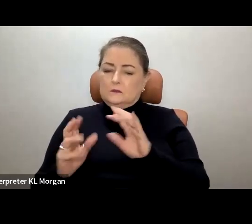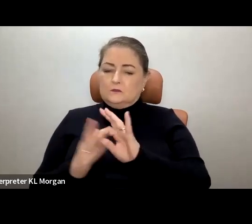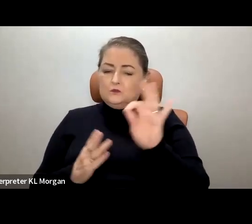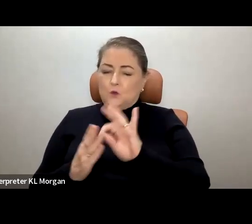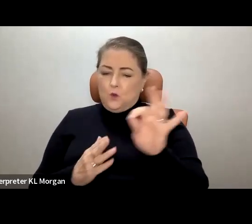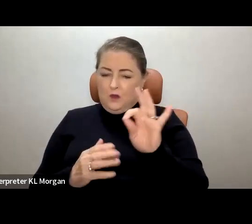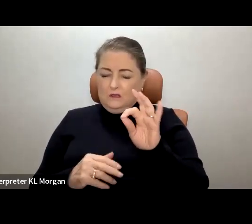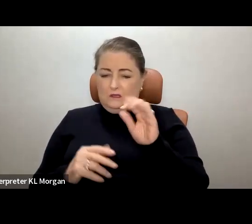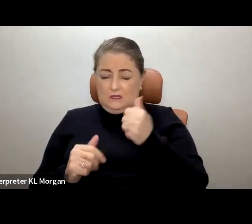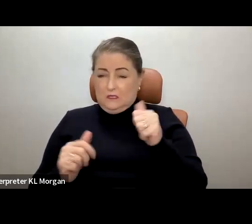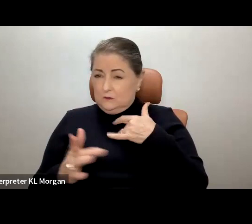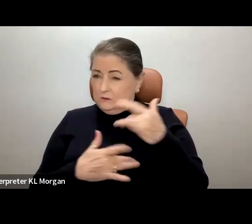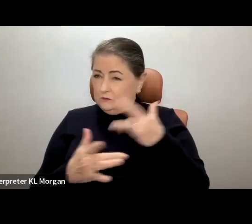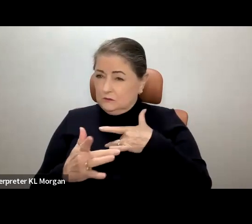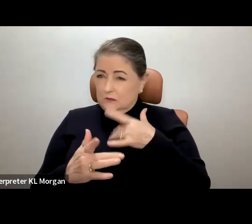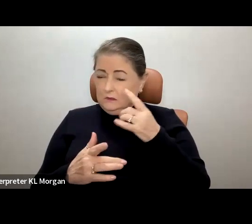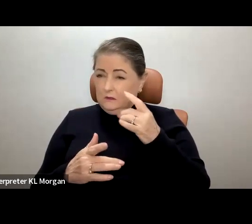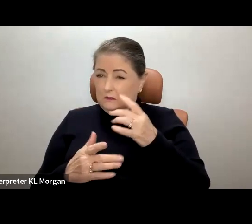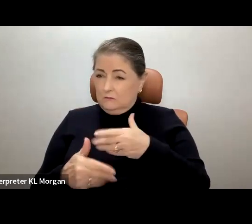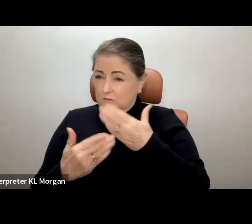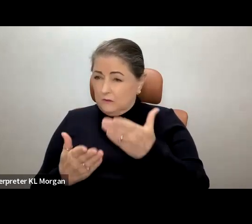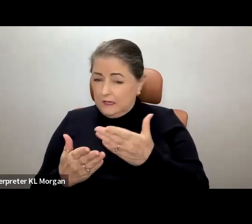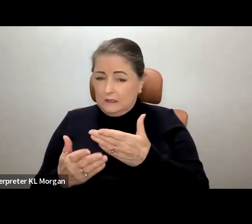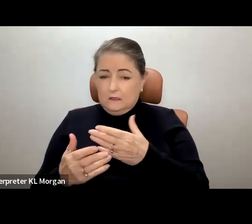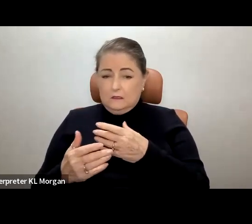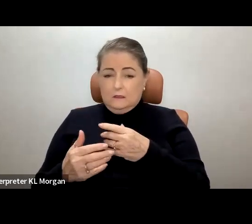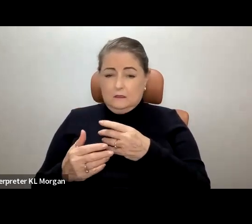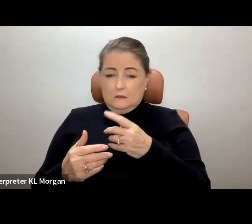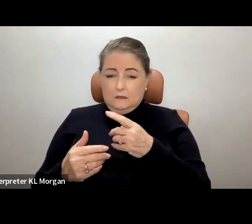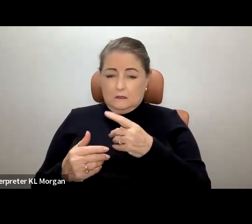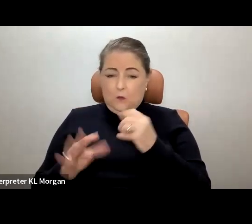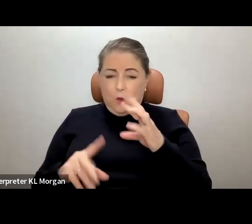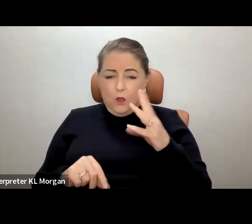concerns of recommended due to low scores?